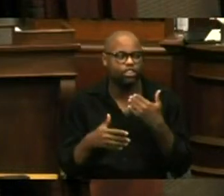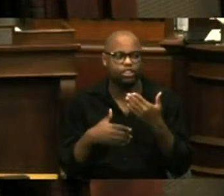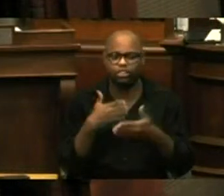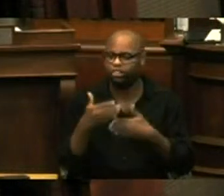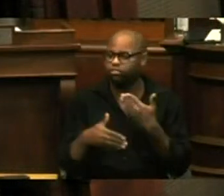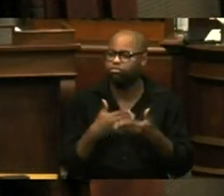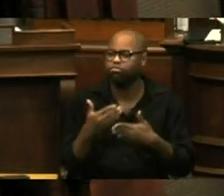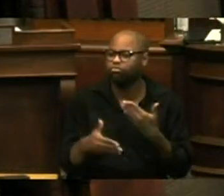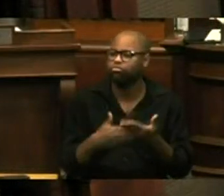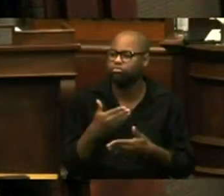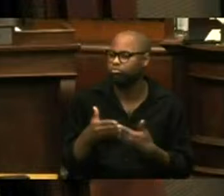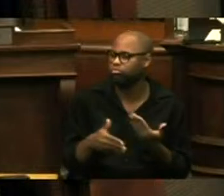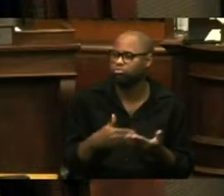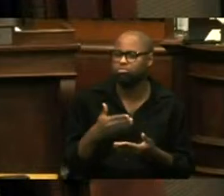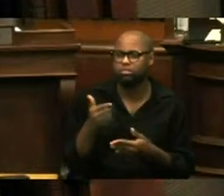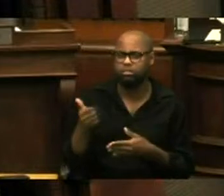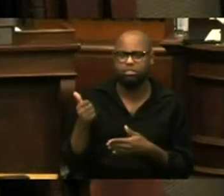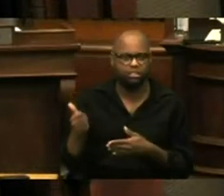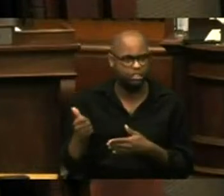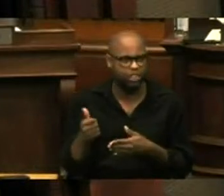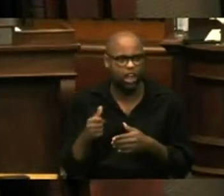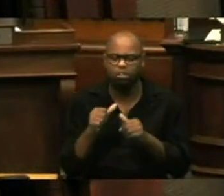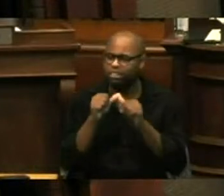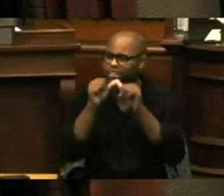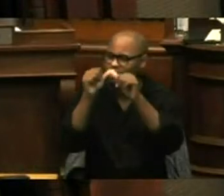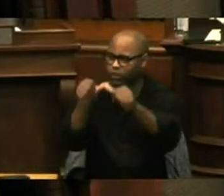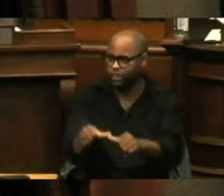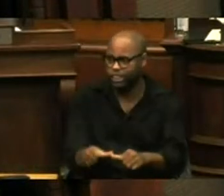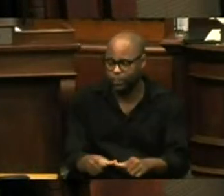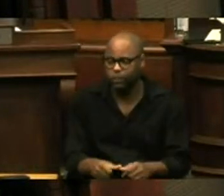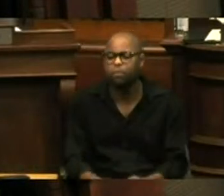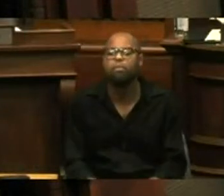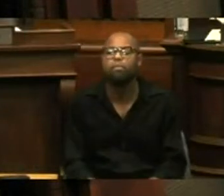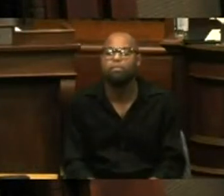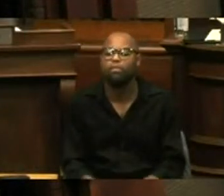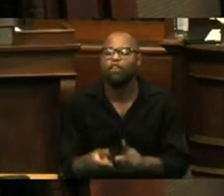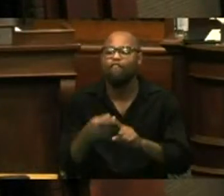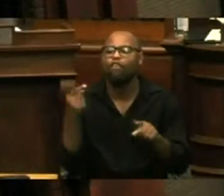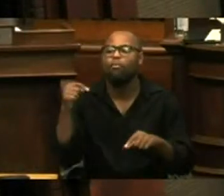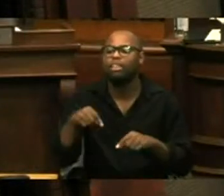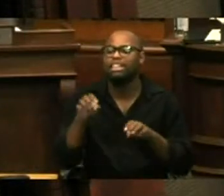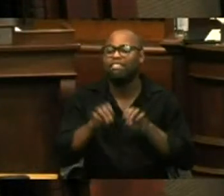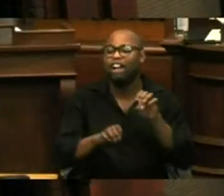that they can continue the work